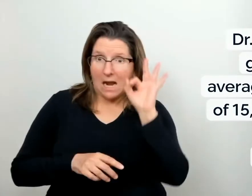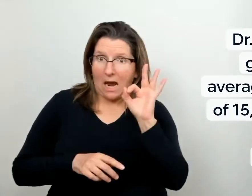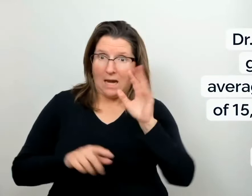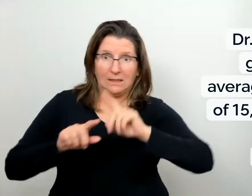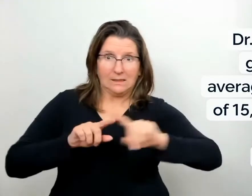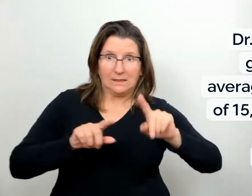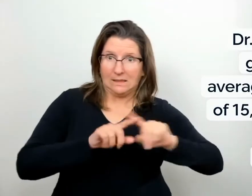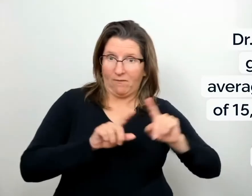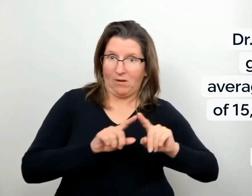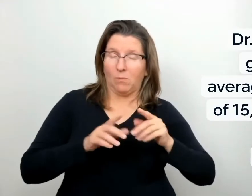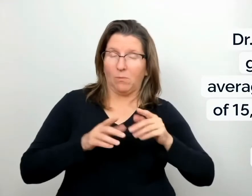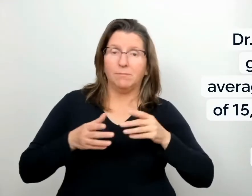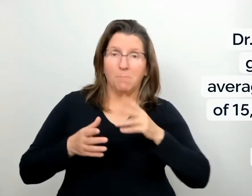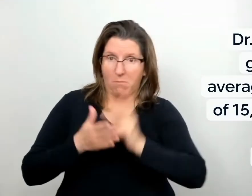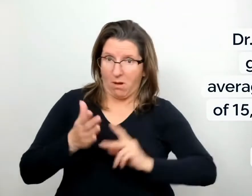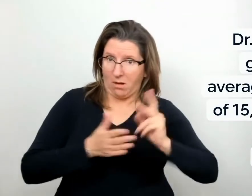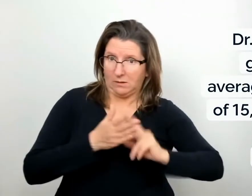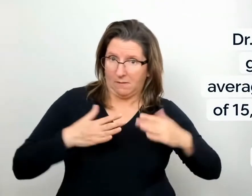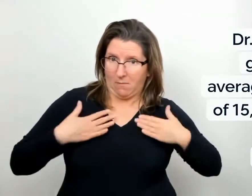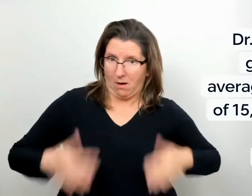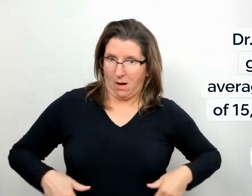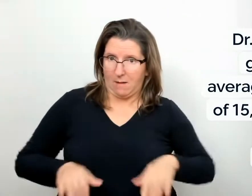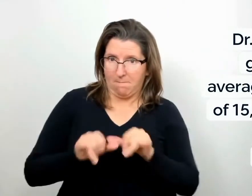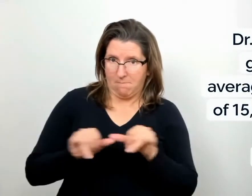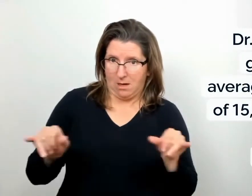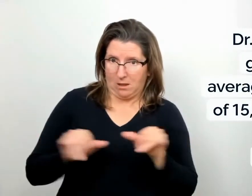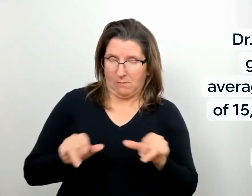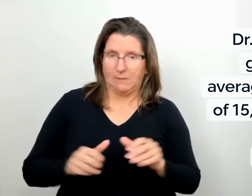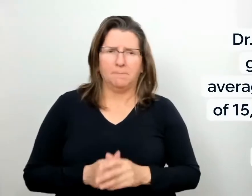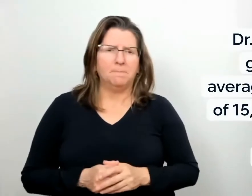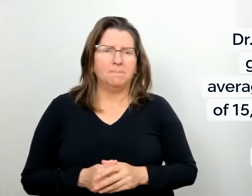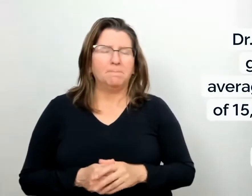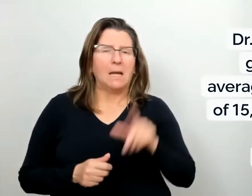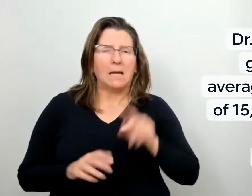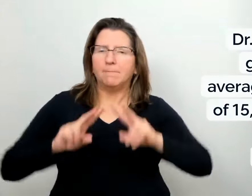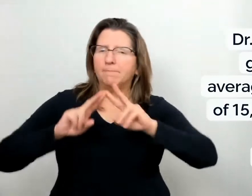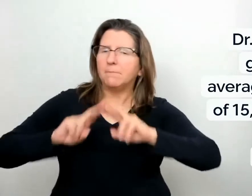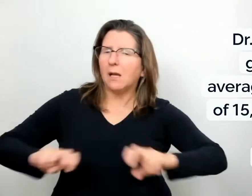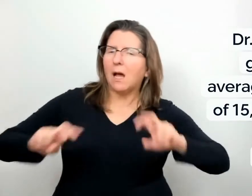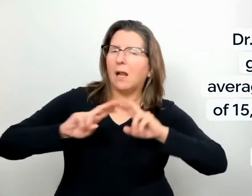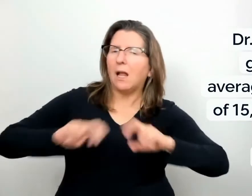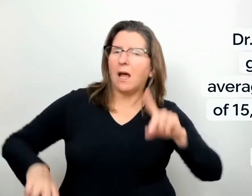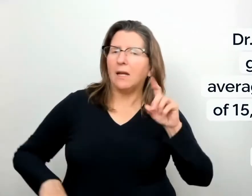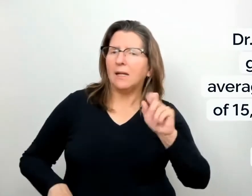Nine separate physical measurements were recorded for these women.